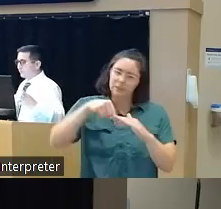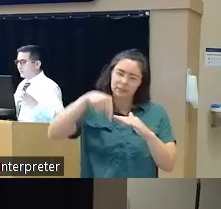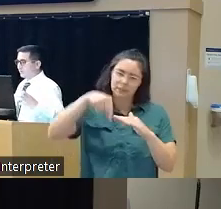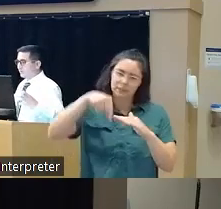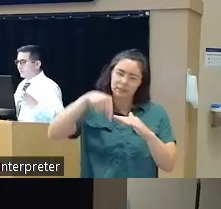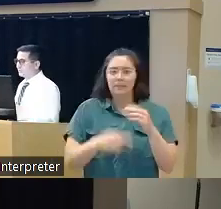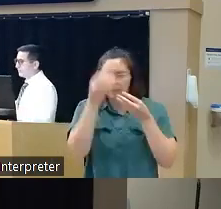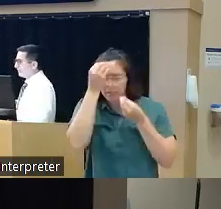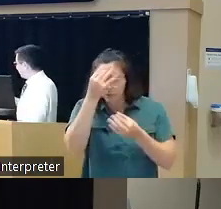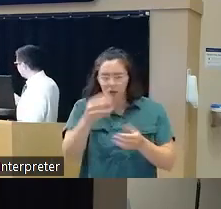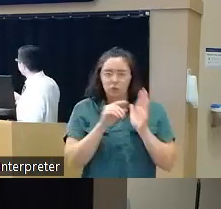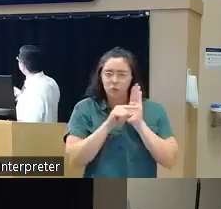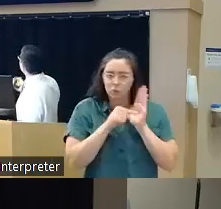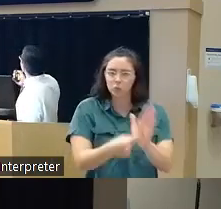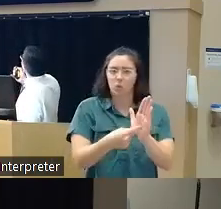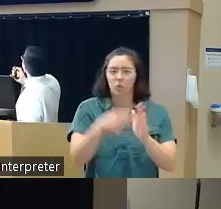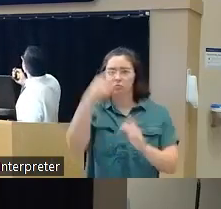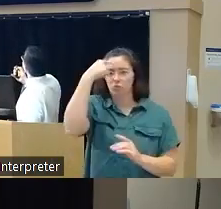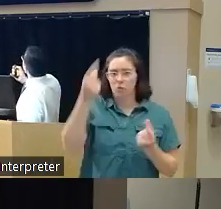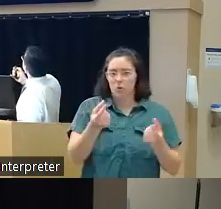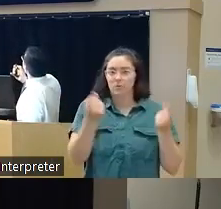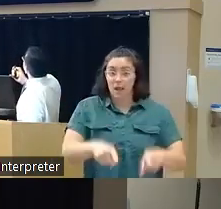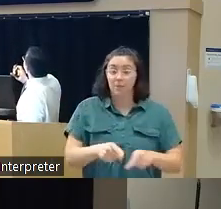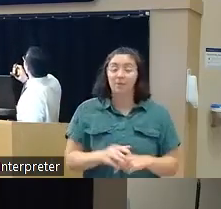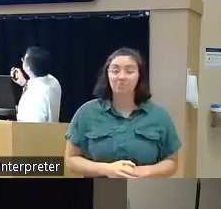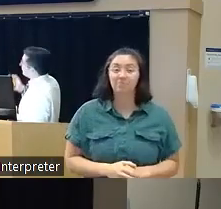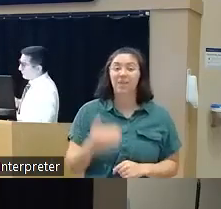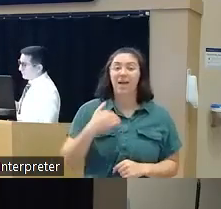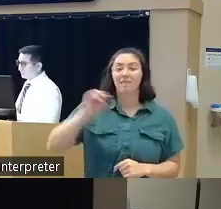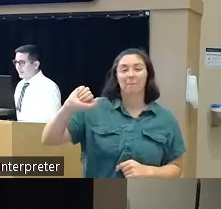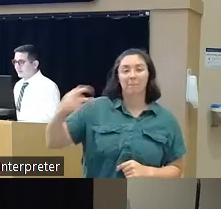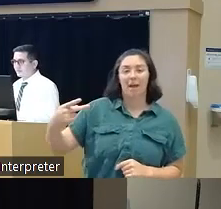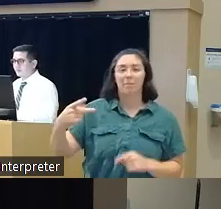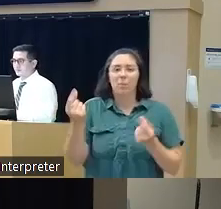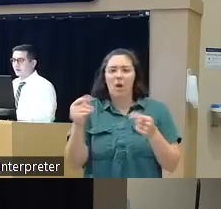know informative information about the brain we're able to make these maps of functional connectivity